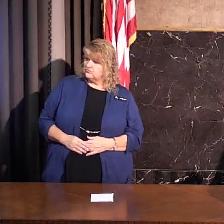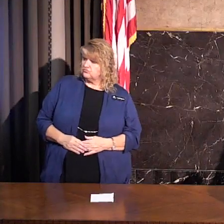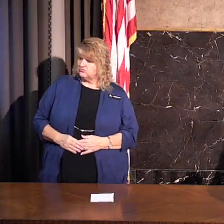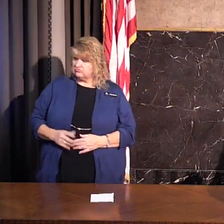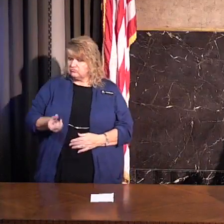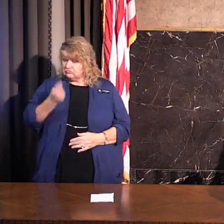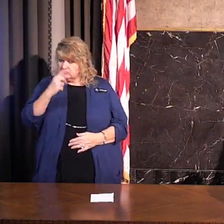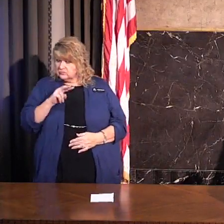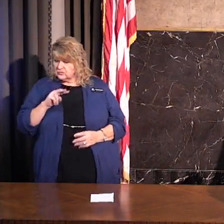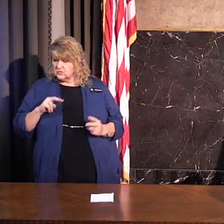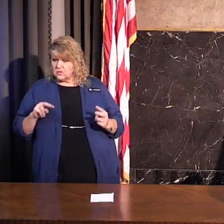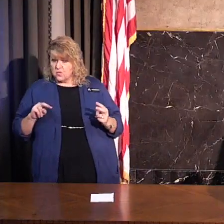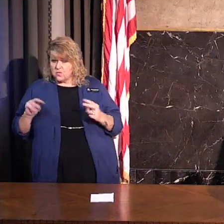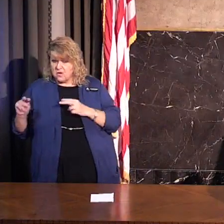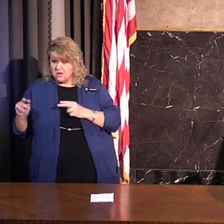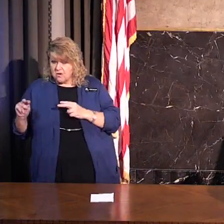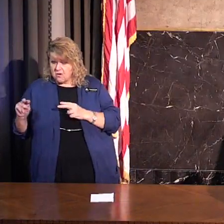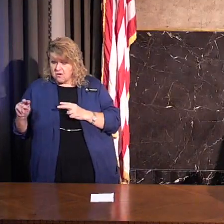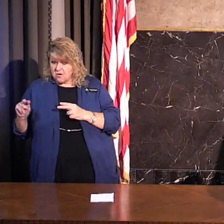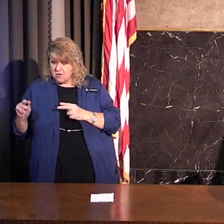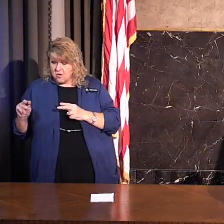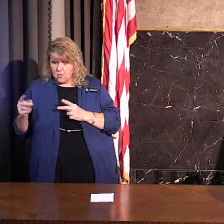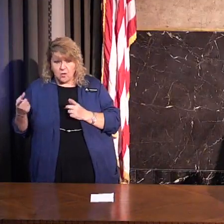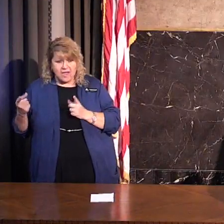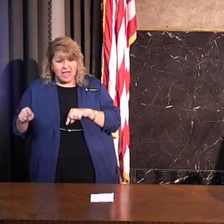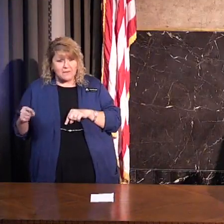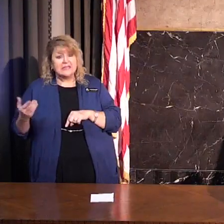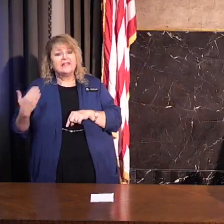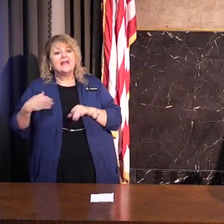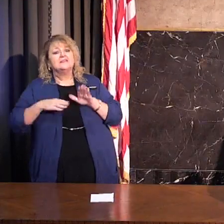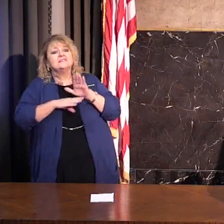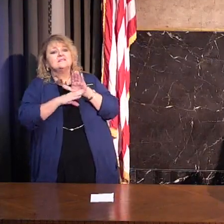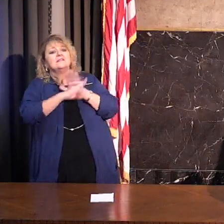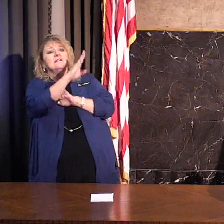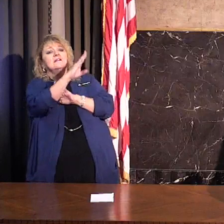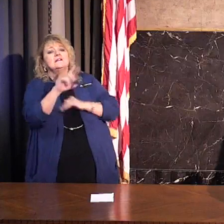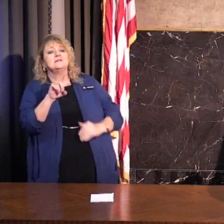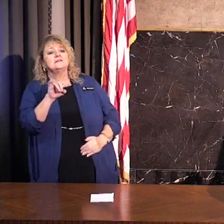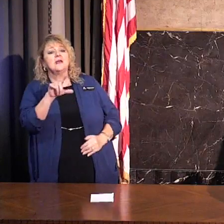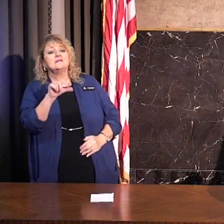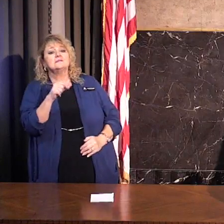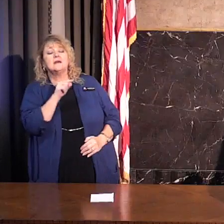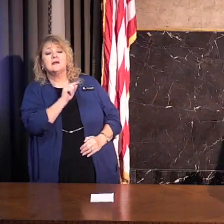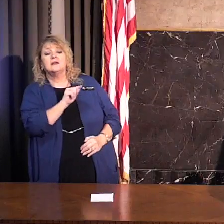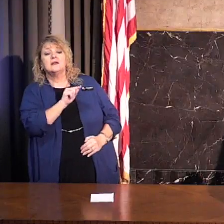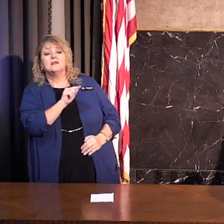notable. what has happened in this last Delta Surge, Nursing